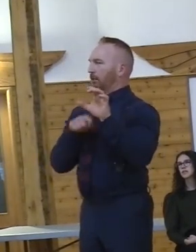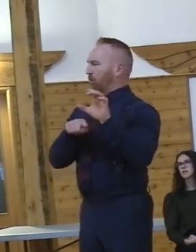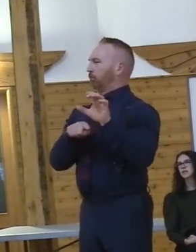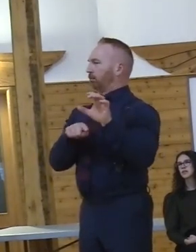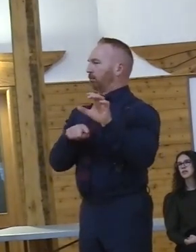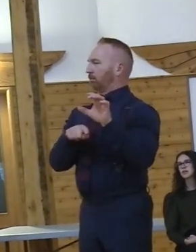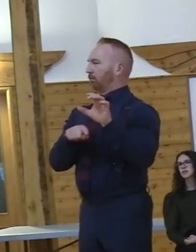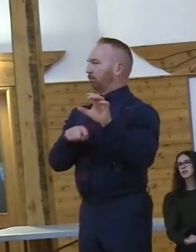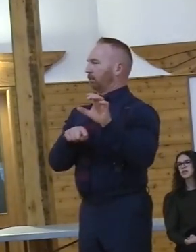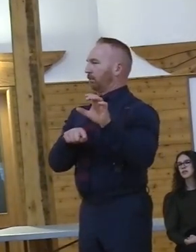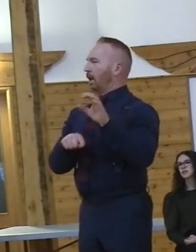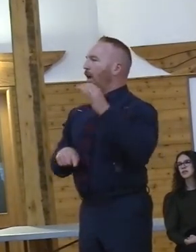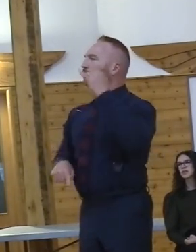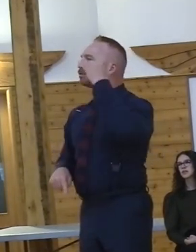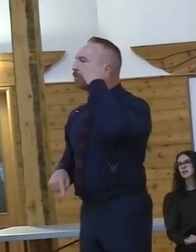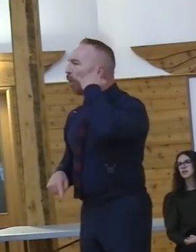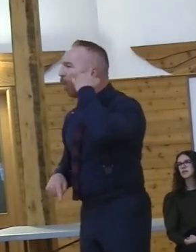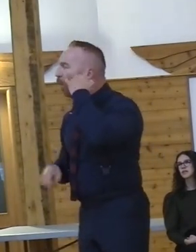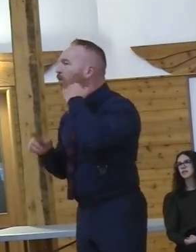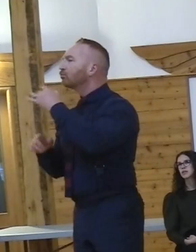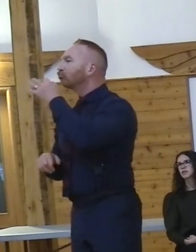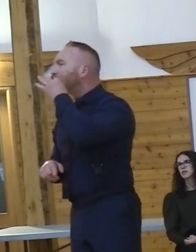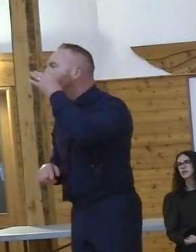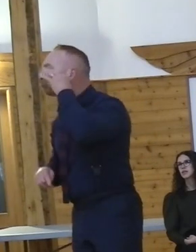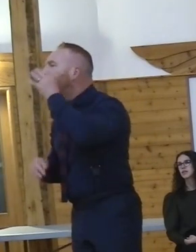a Native of outer space I don't see us.